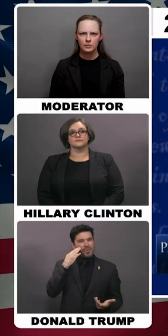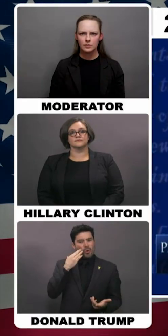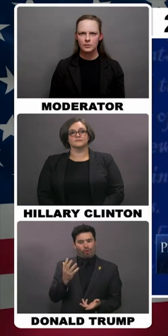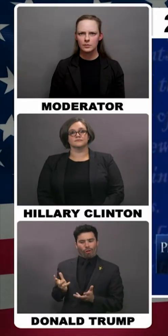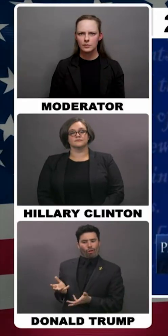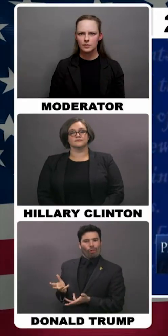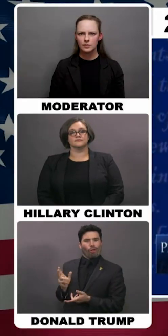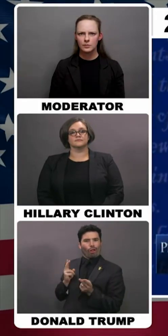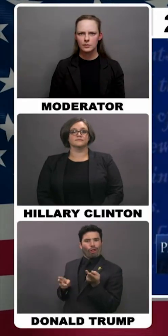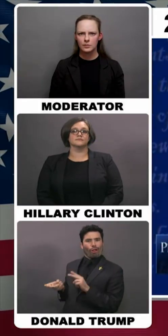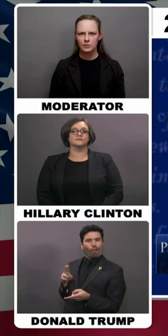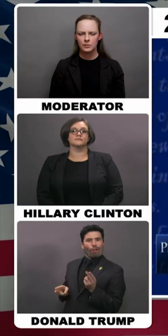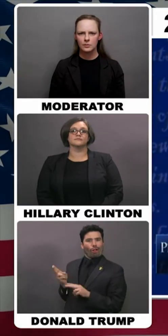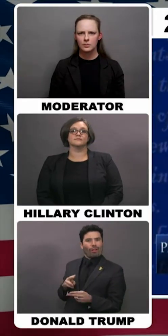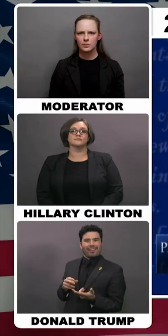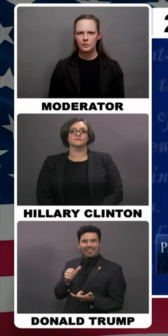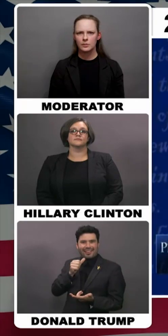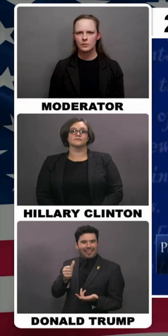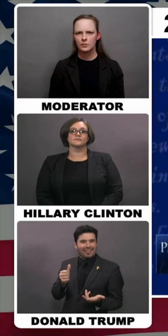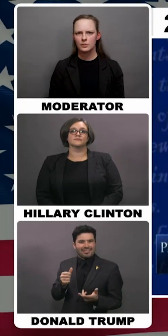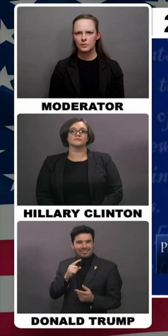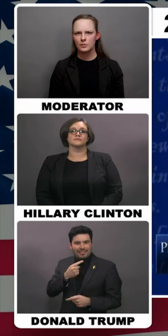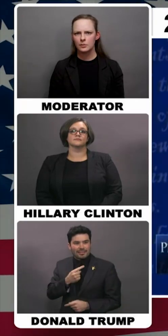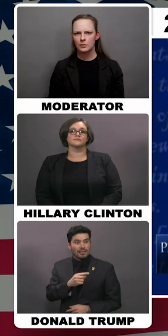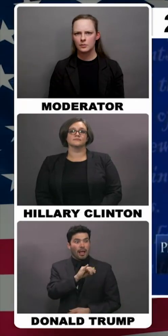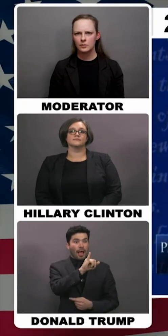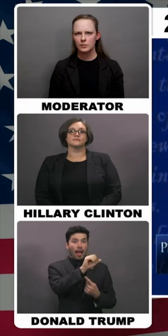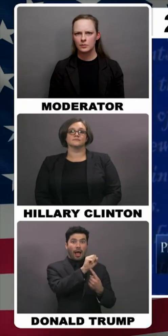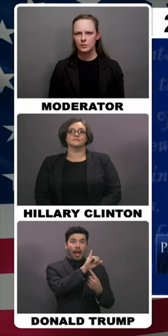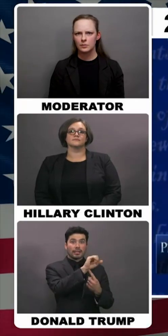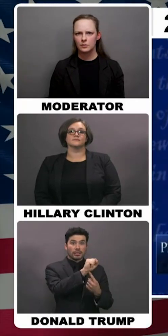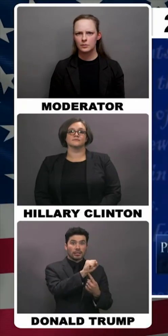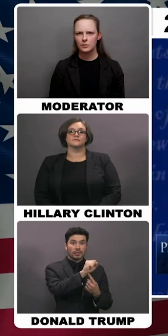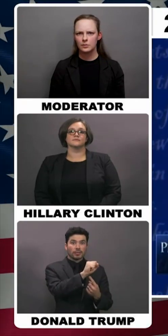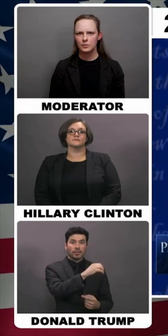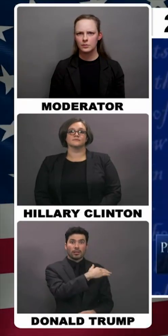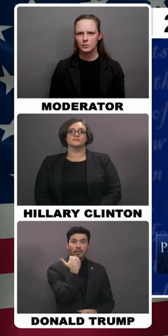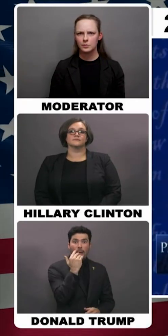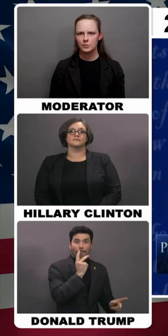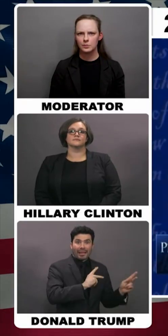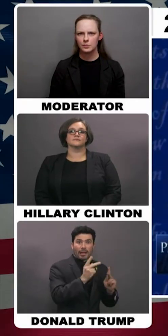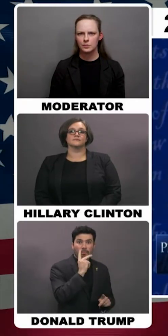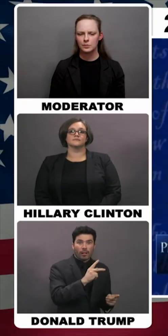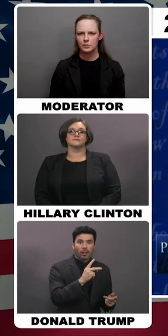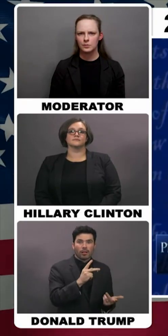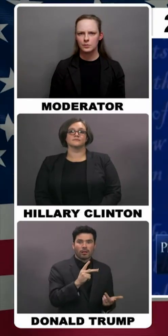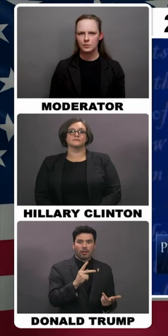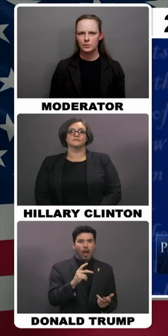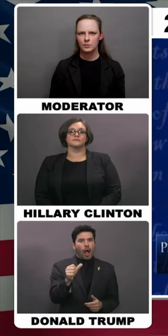where you have ISIS chopping off heads where you have, and frankly, drowning people in steel cages where you have